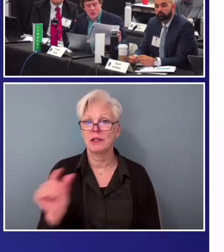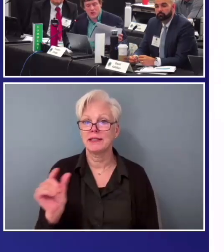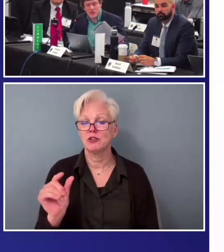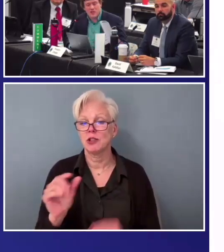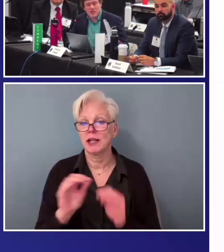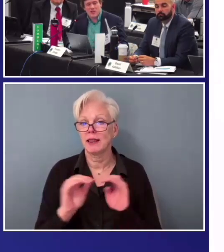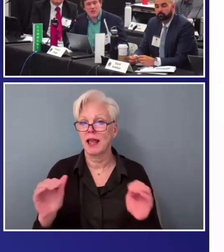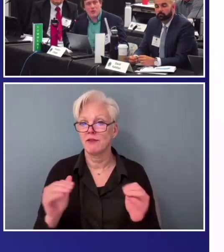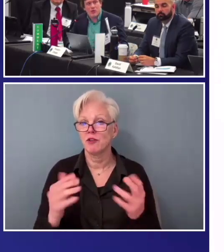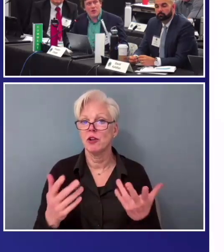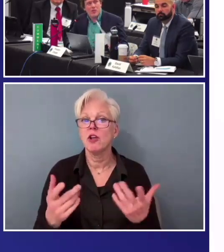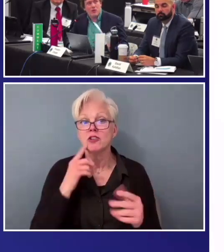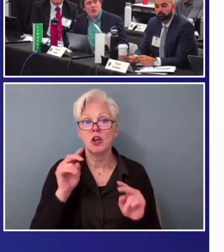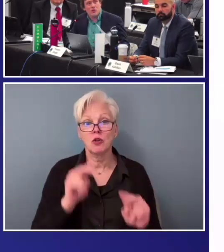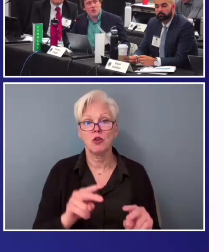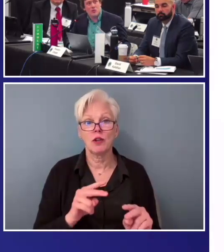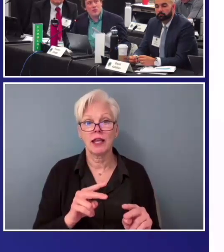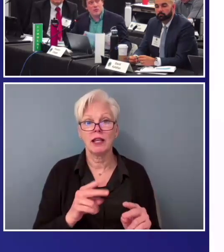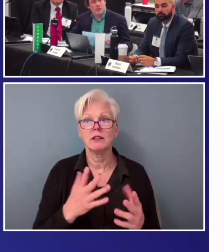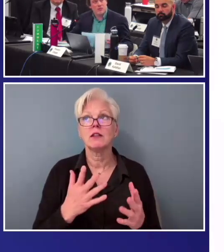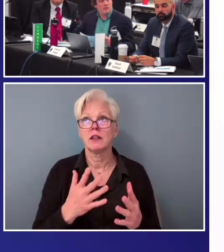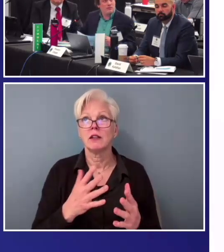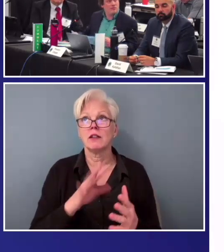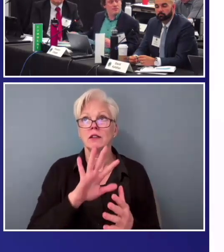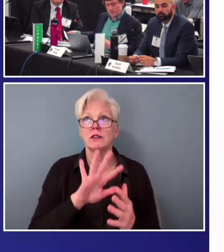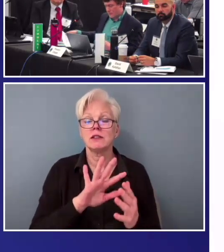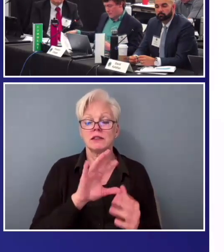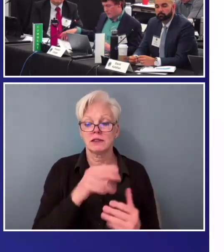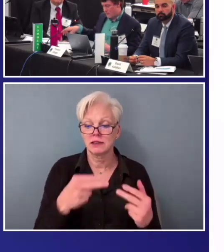chart on slide ten, broken up by credential type. We can do that.